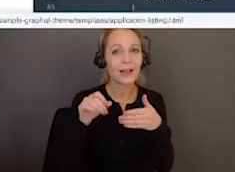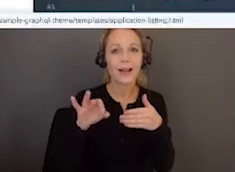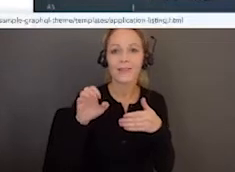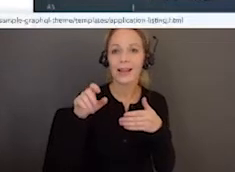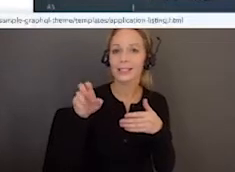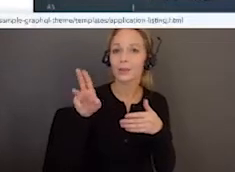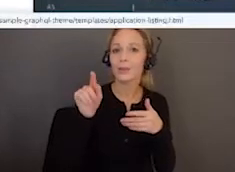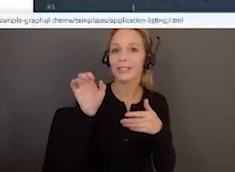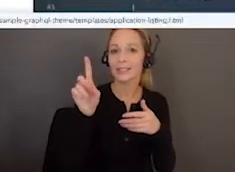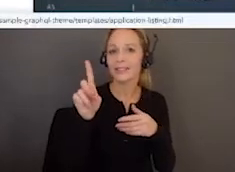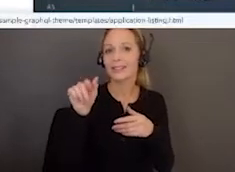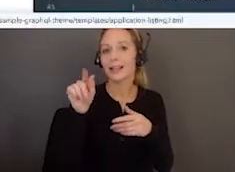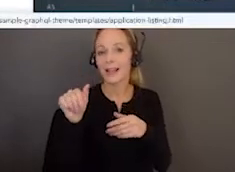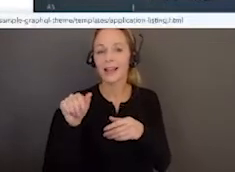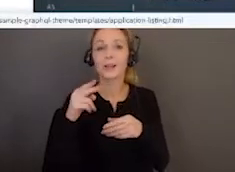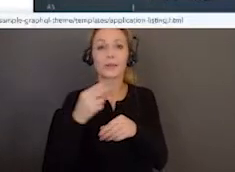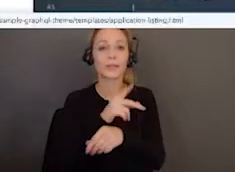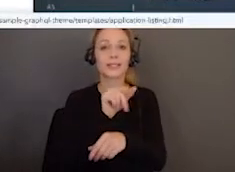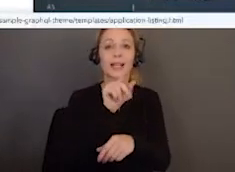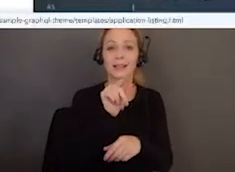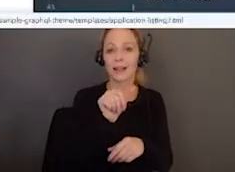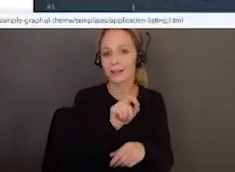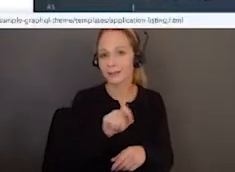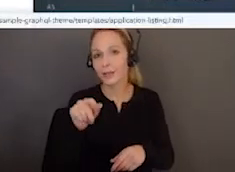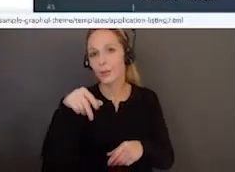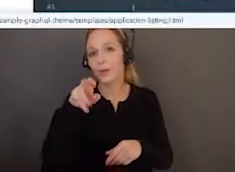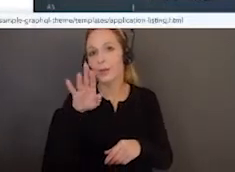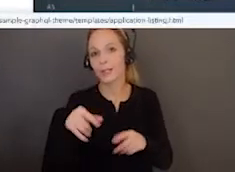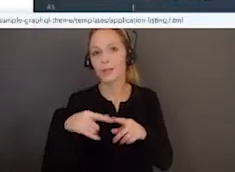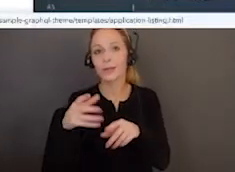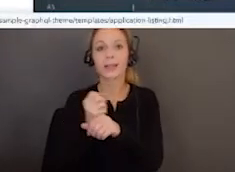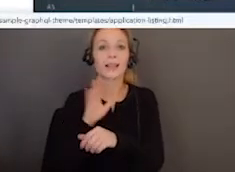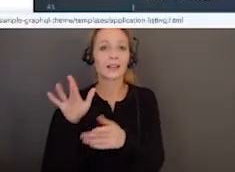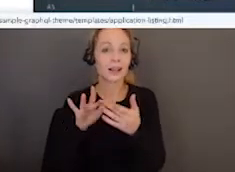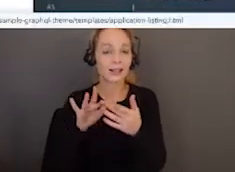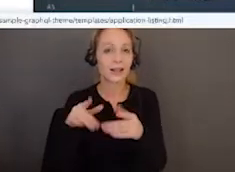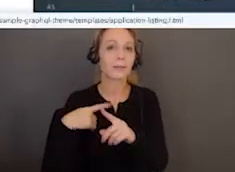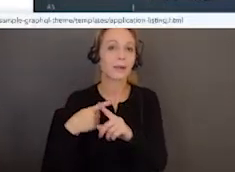THE EXECUTED DATA QUERY USING DATA UNDERSCORE QUERY TO GET THE CONTACT AND THEIR ASSOCIATED APPLICATIONS.